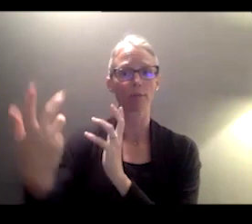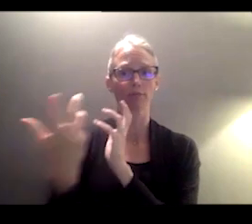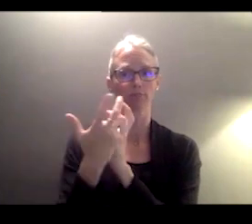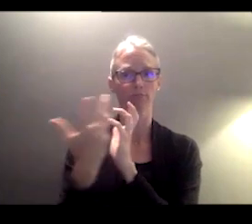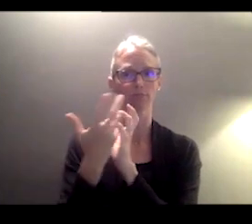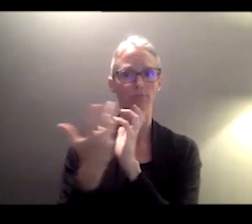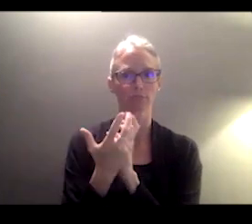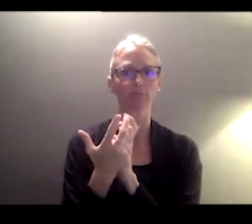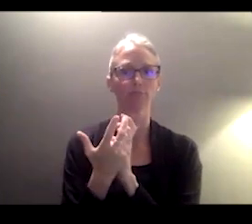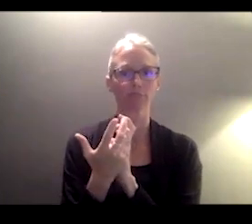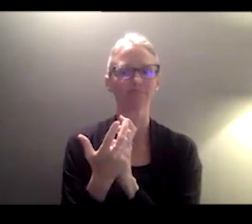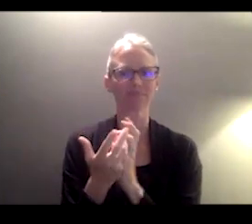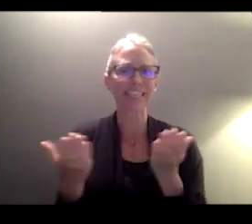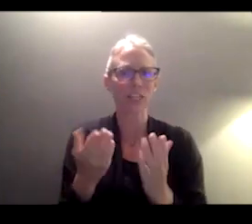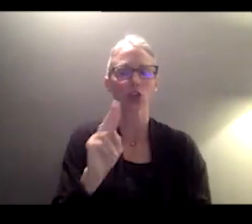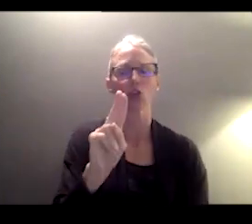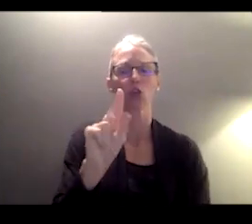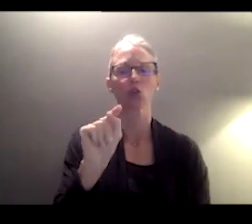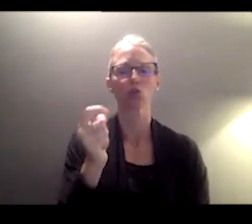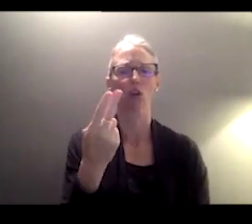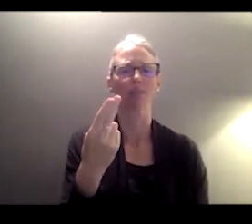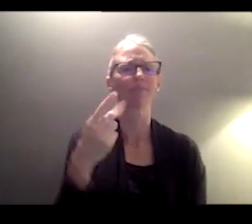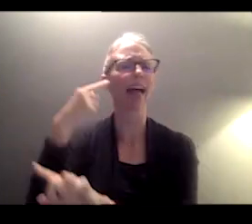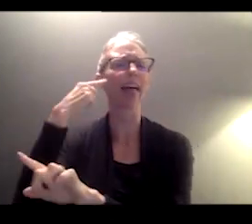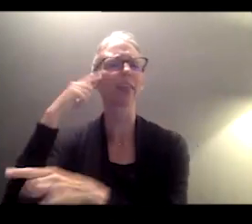I know they have some there in Canada as well from some of my friends that participated in them. But they are, it depends on the program.